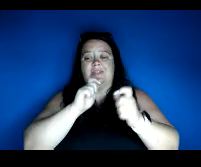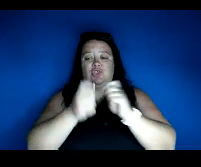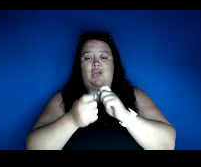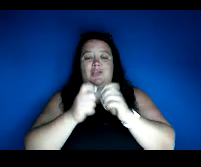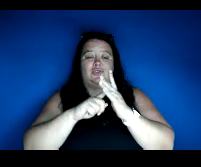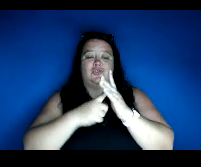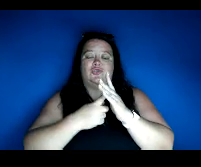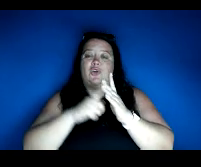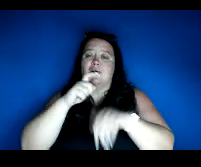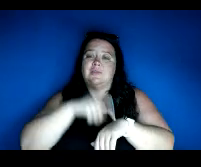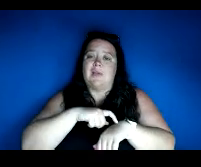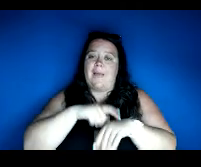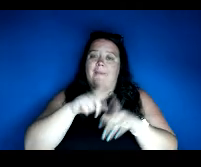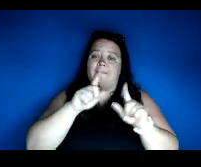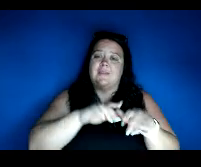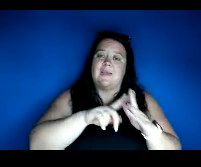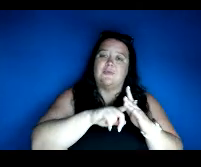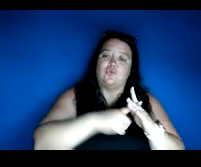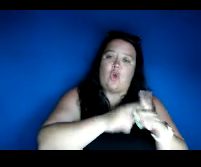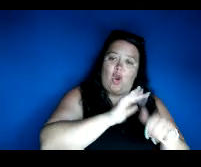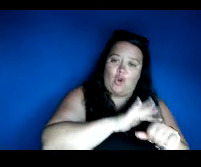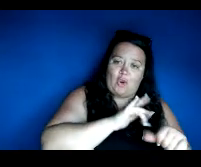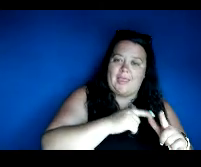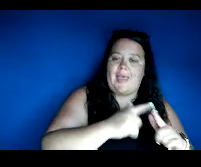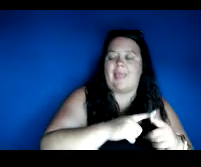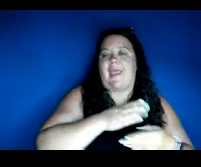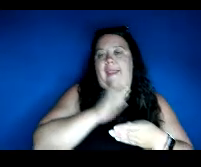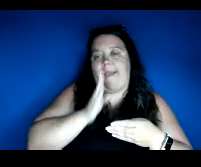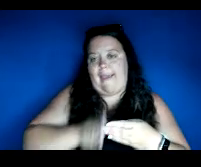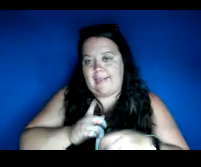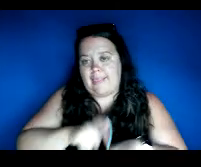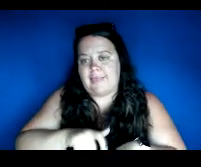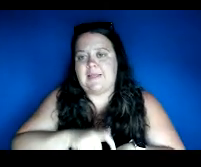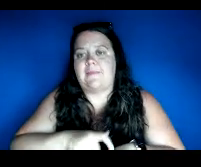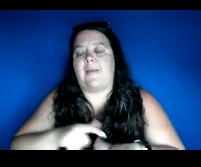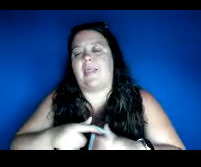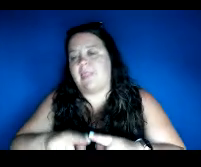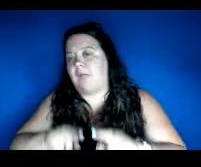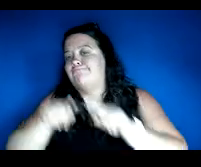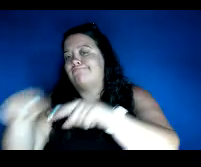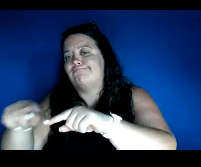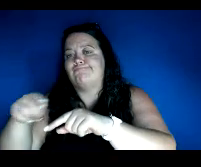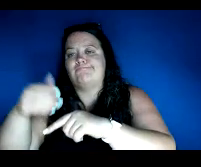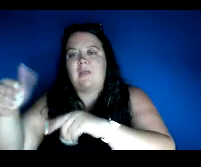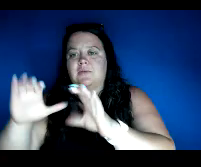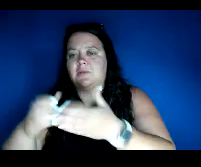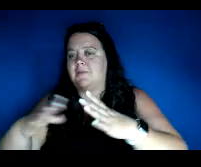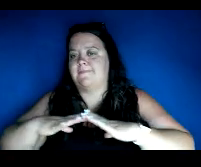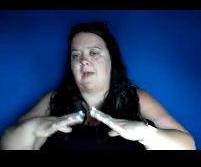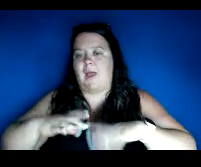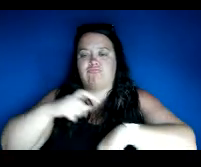and end at the same time as your class, so that you can get to your next class. Or it might be something where, you know, you've got a class before,